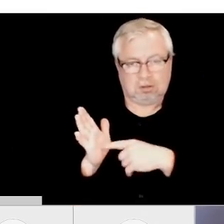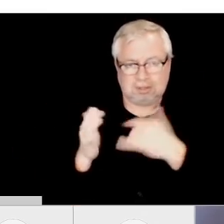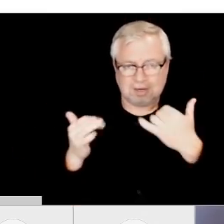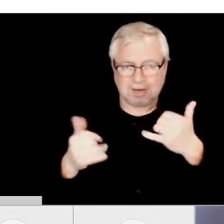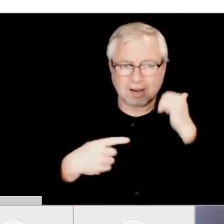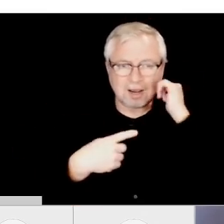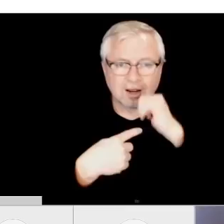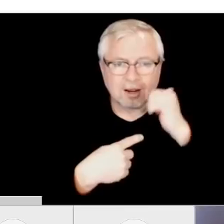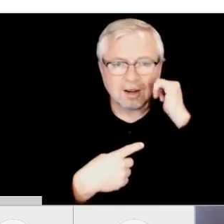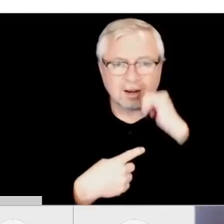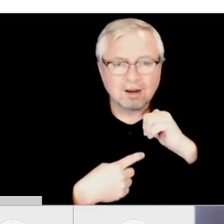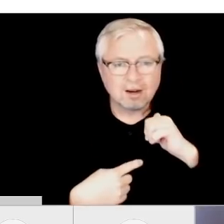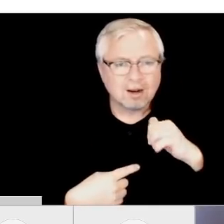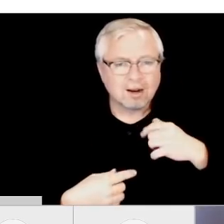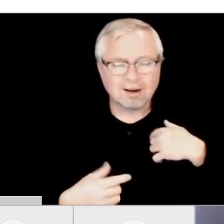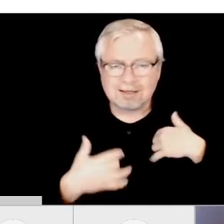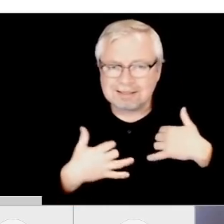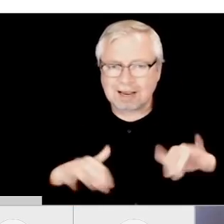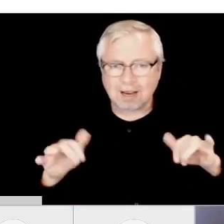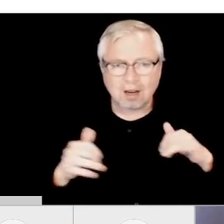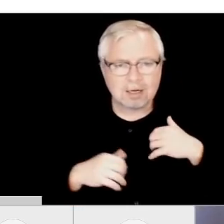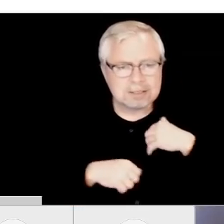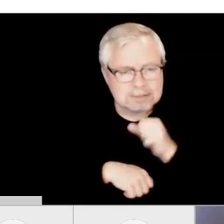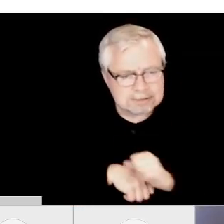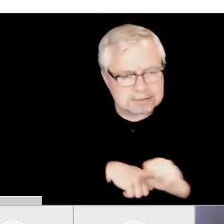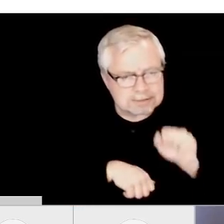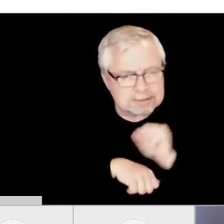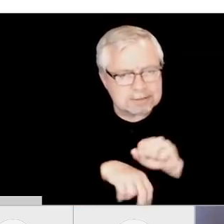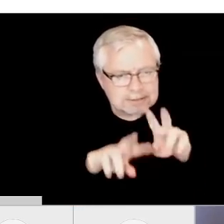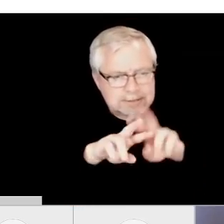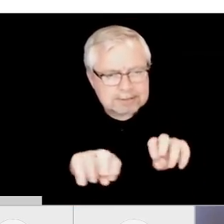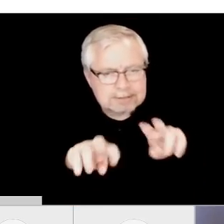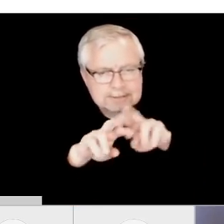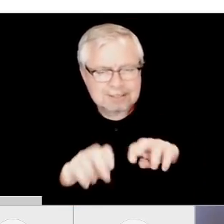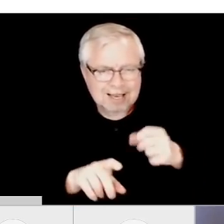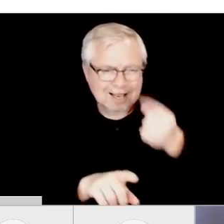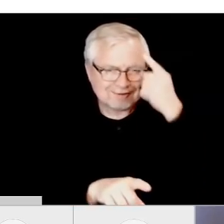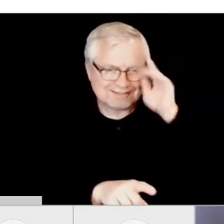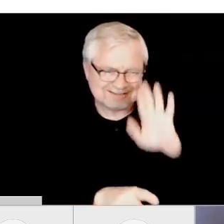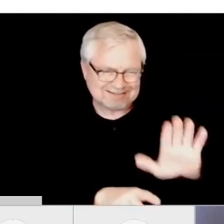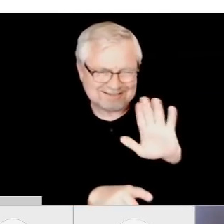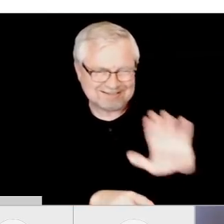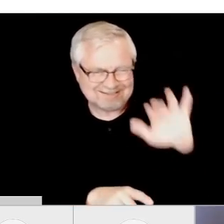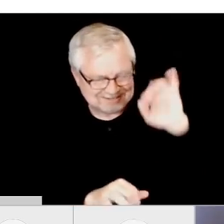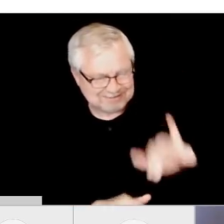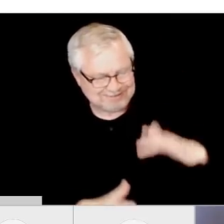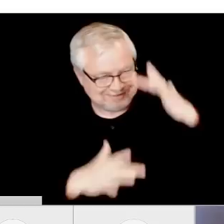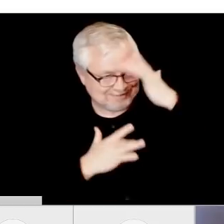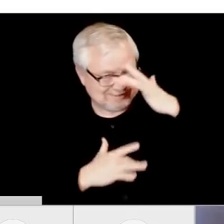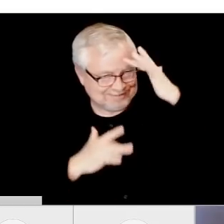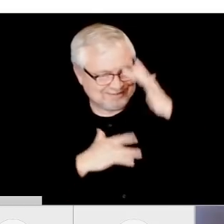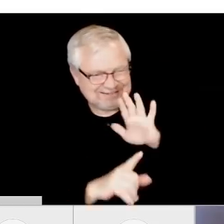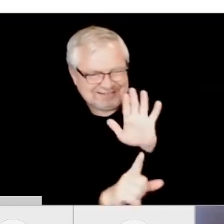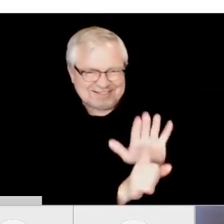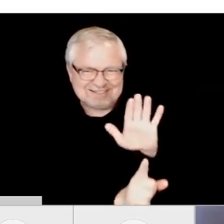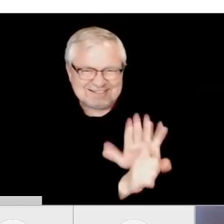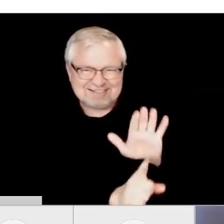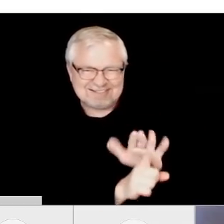work to understand the disease dynamic, and, you know, that's iterative work